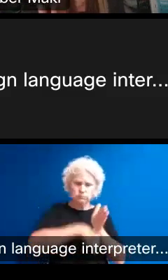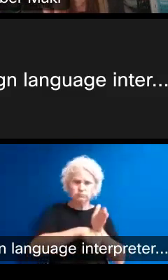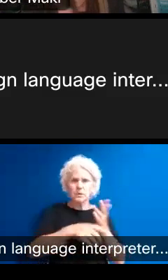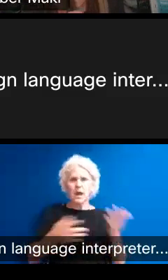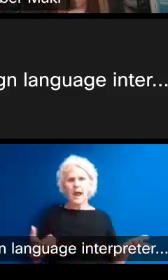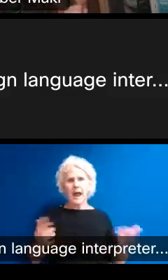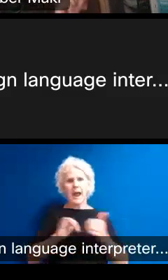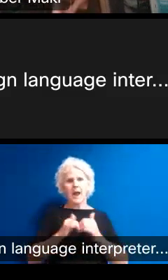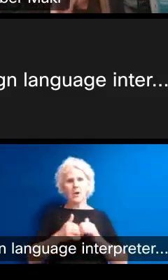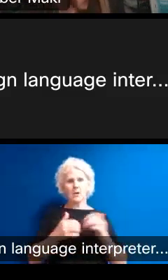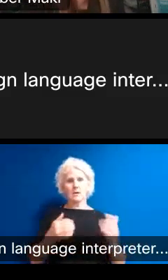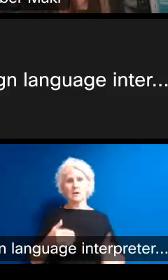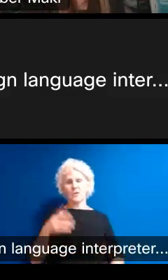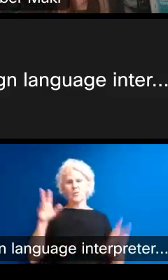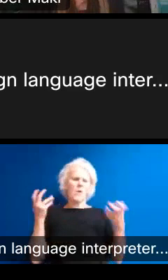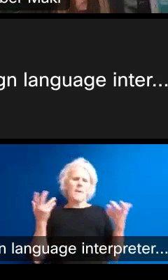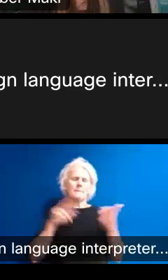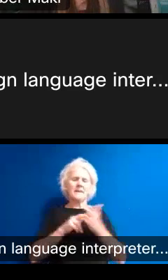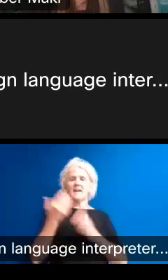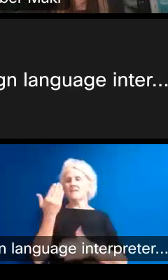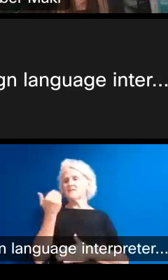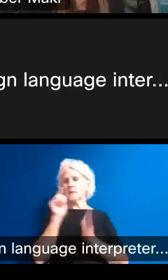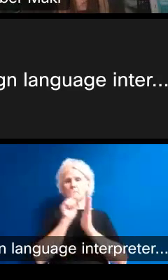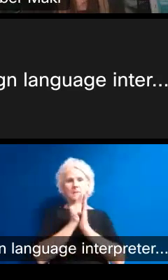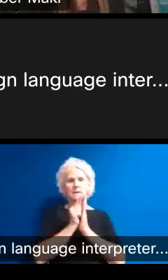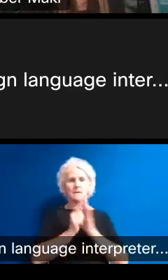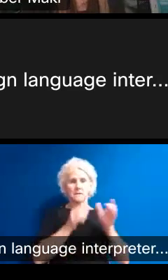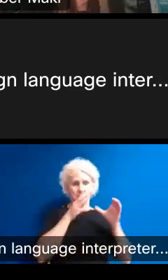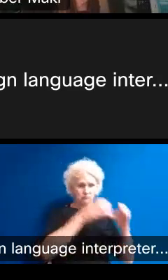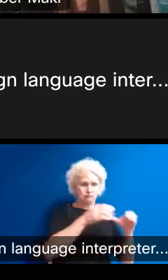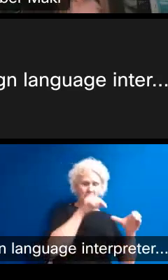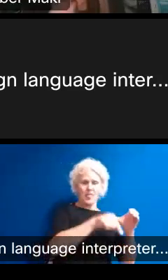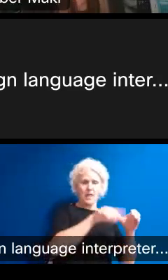15 minute. Again, the location it's mobile, it goes to where the person is. There's